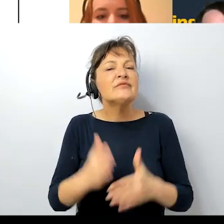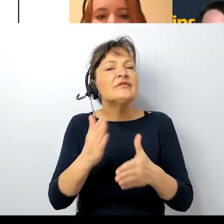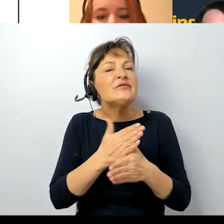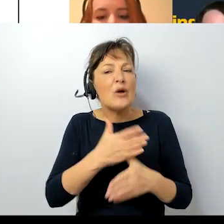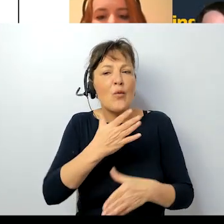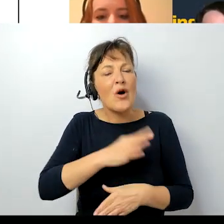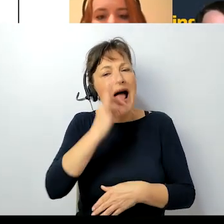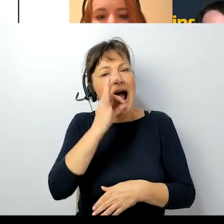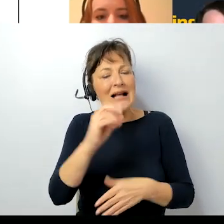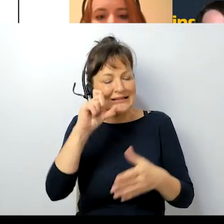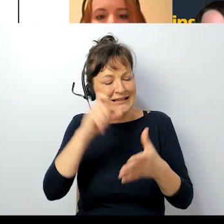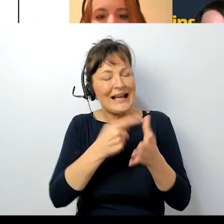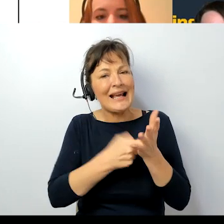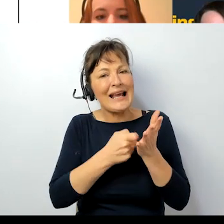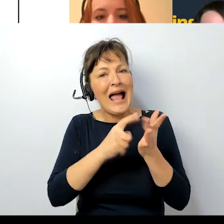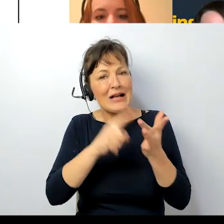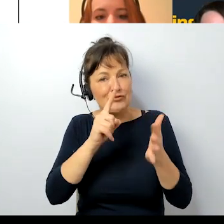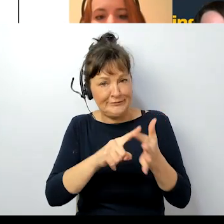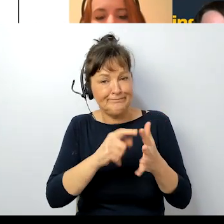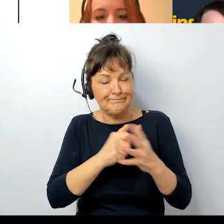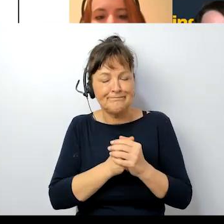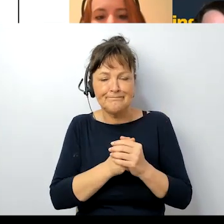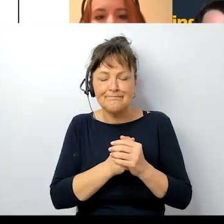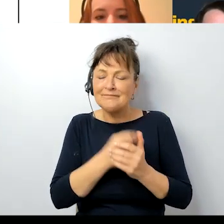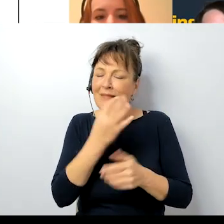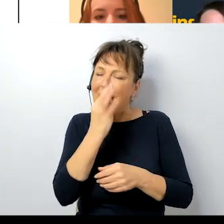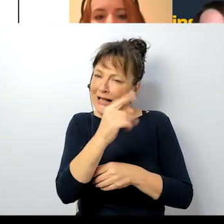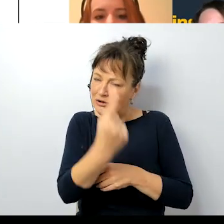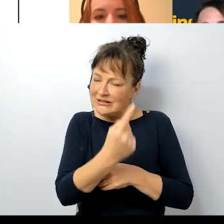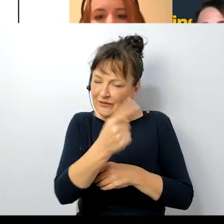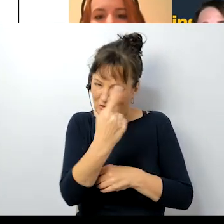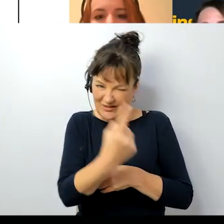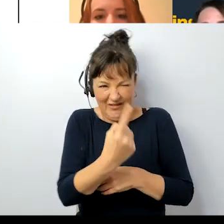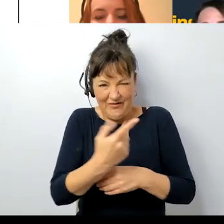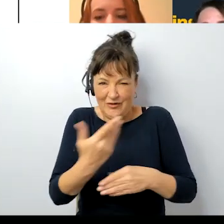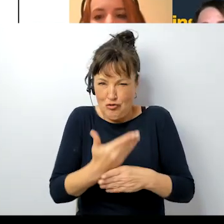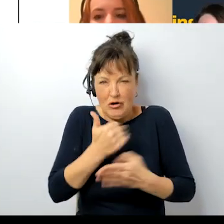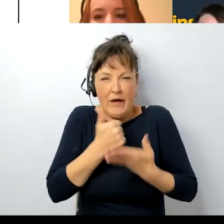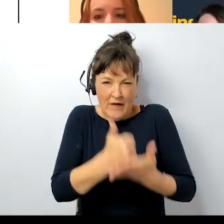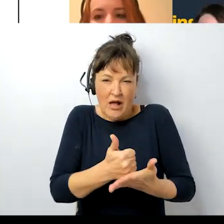talk about applying for an apprenticeship. Firstly, I'd like to start off with Carrie